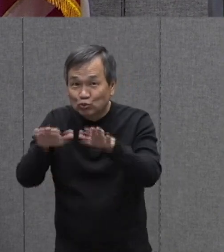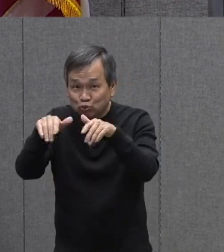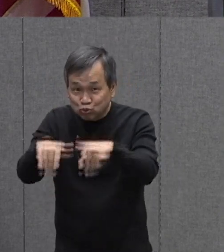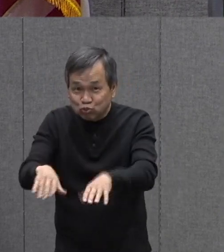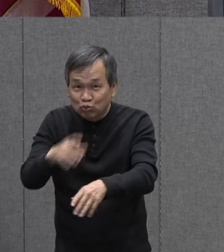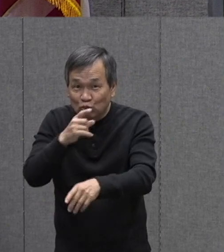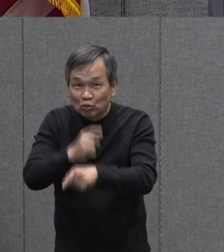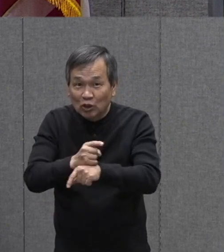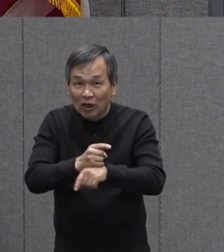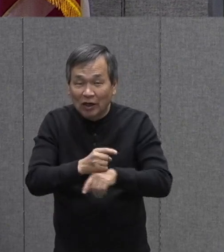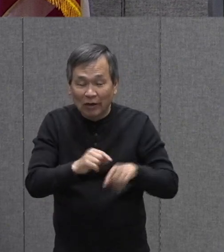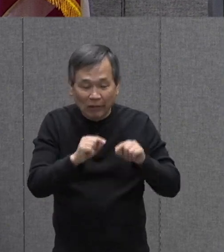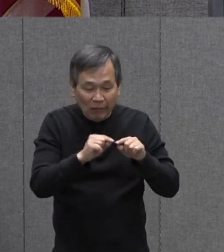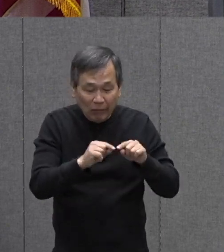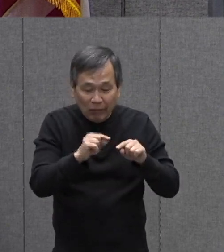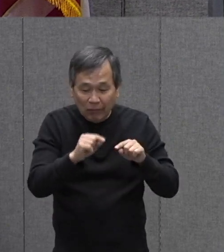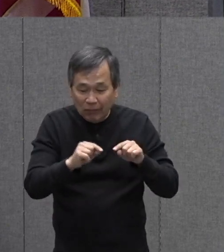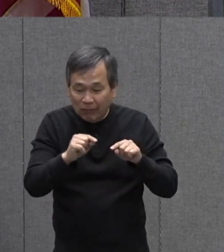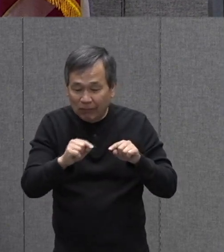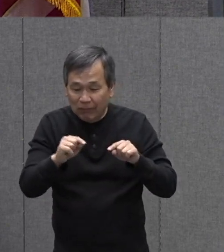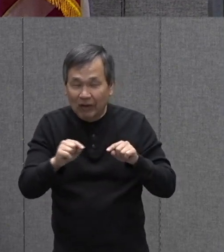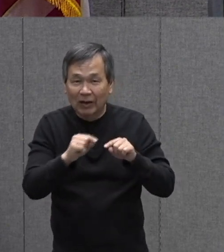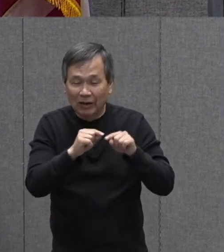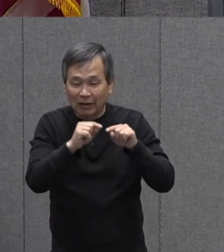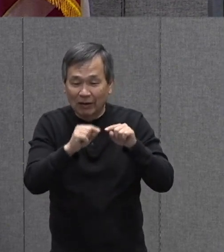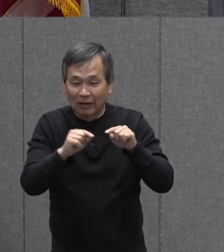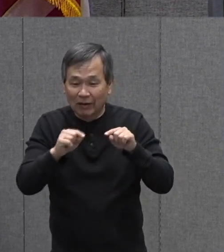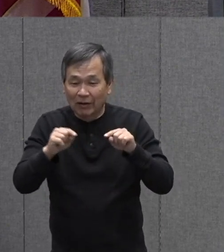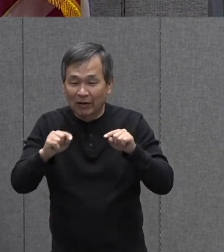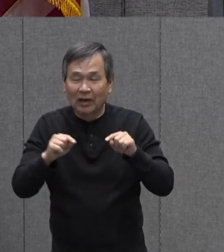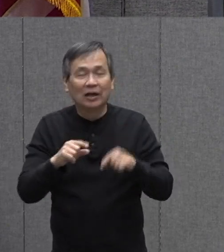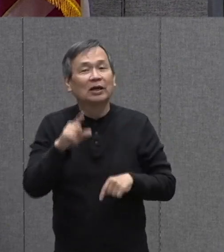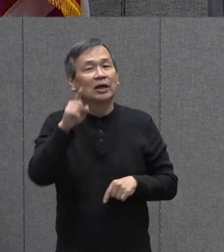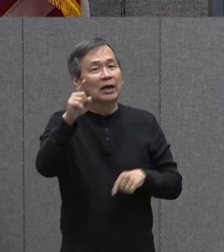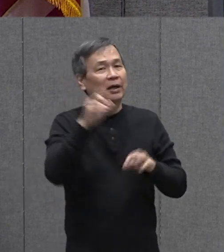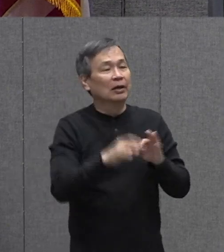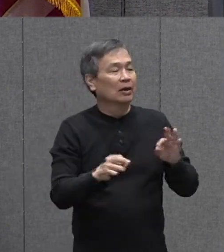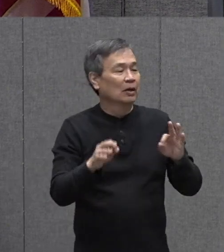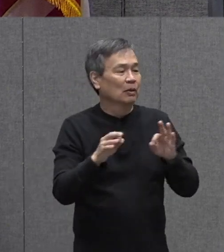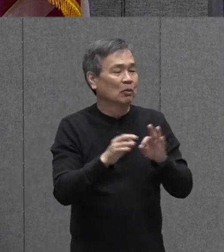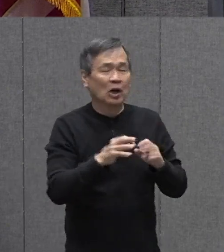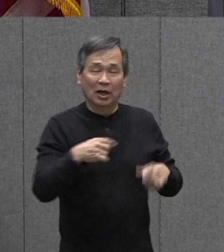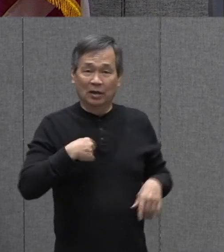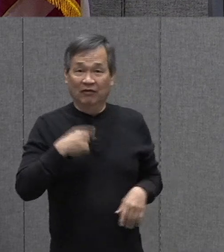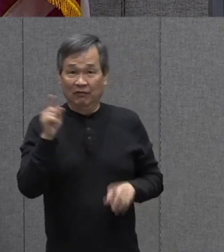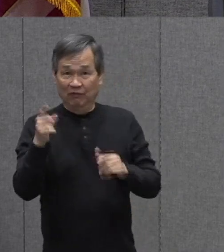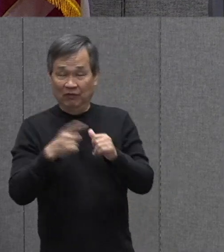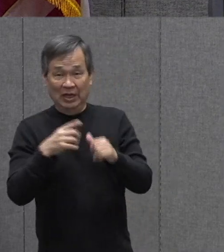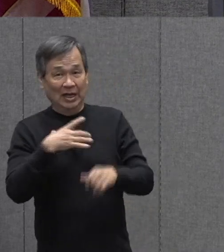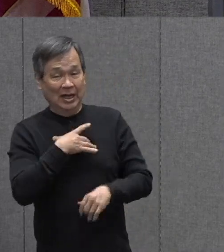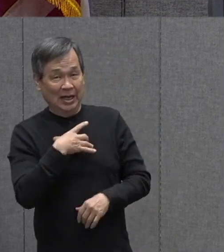and I like, I like the ocean for a couple reasons. I think it's beautiful to look at,